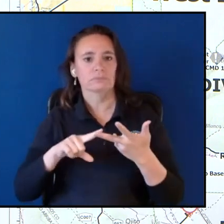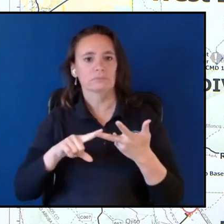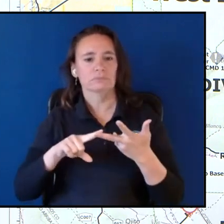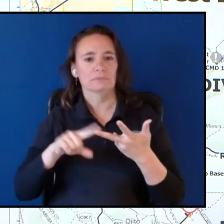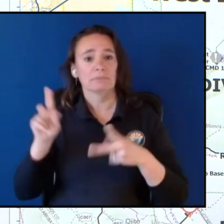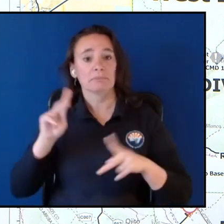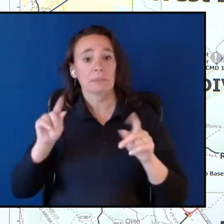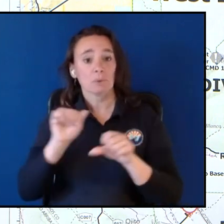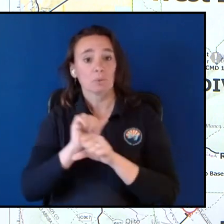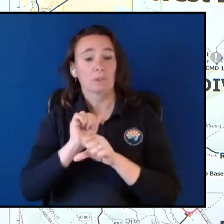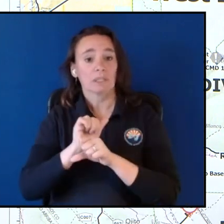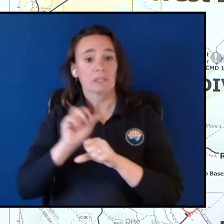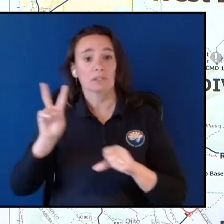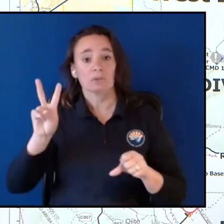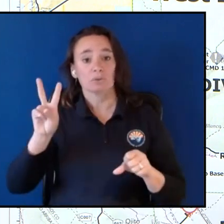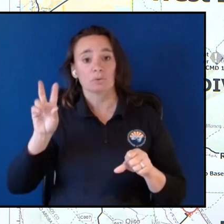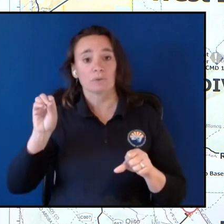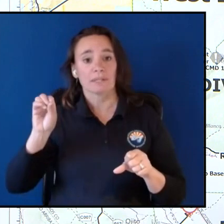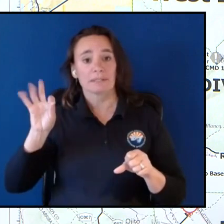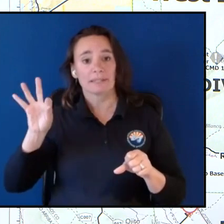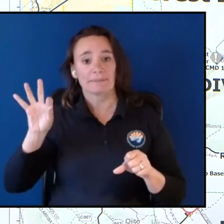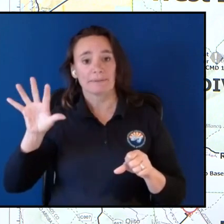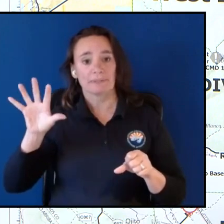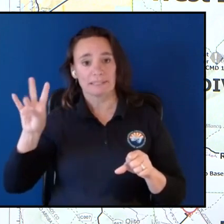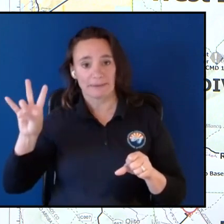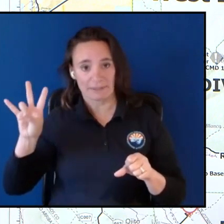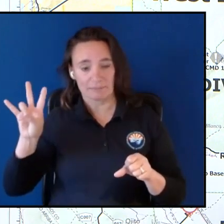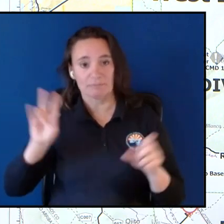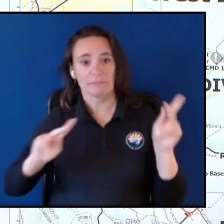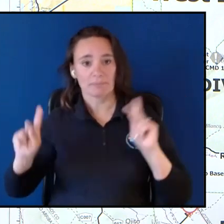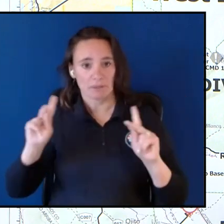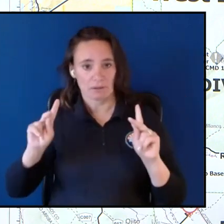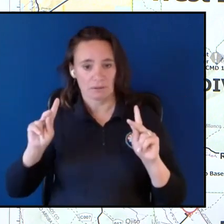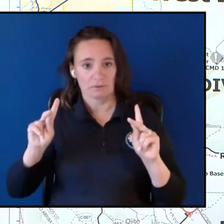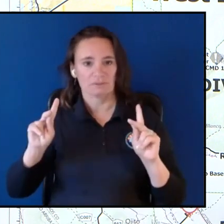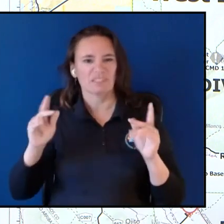We did not get an infrared flight last night due